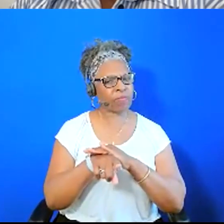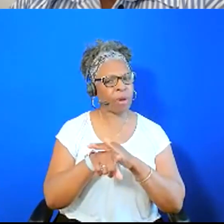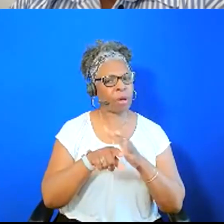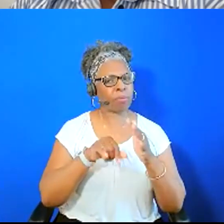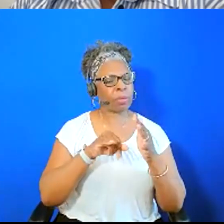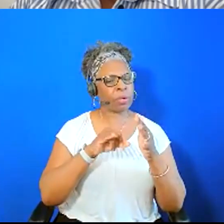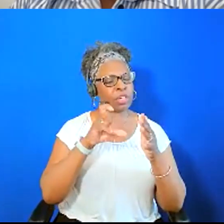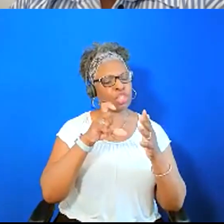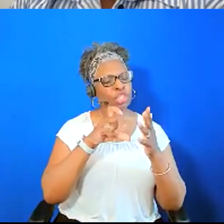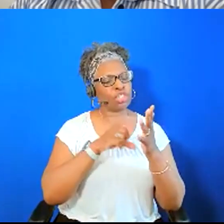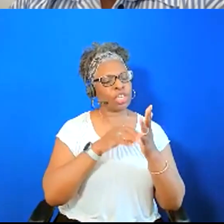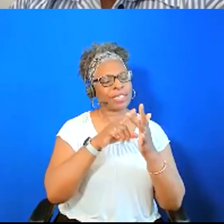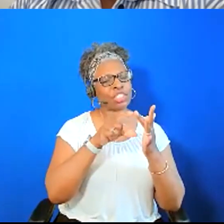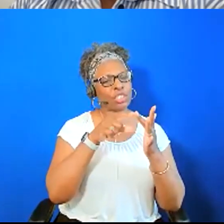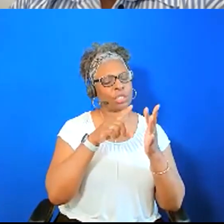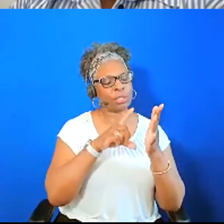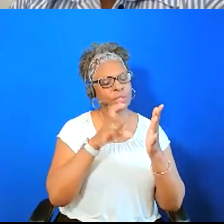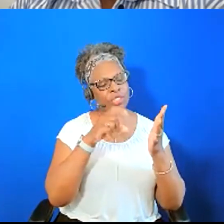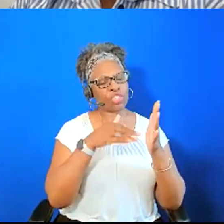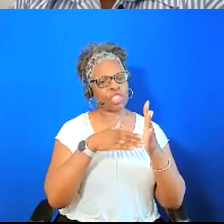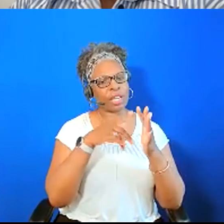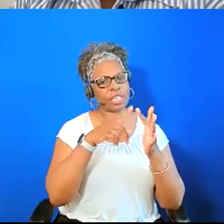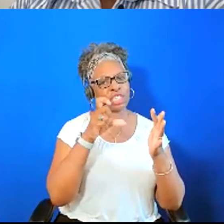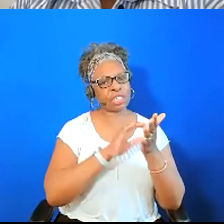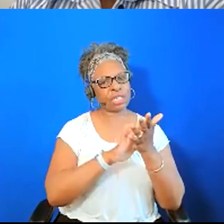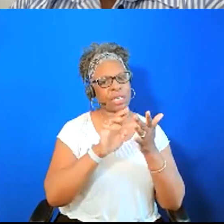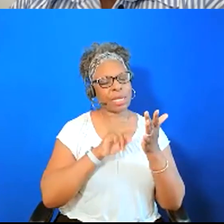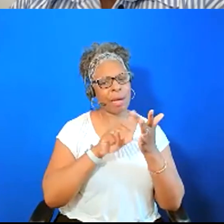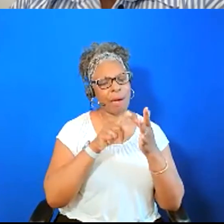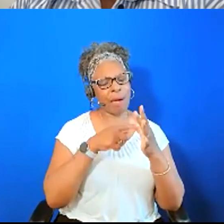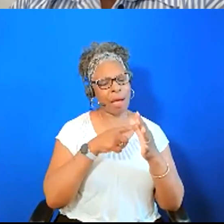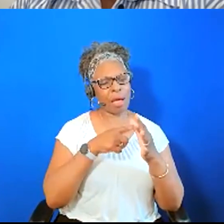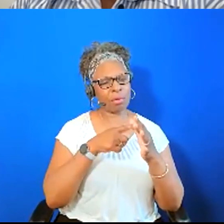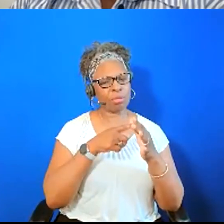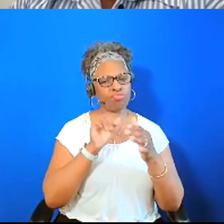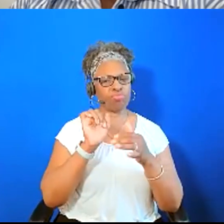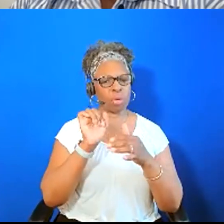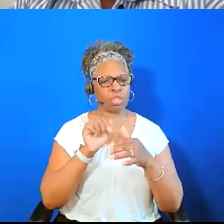close to another community that was that was thrown out from social housing in the